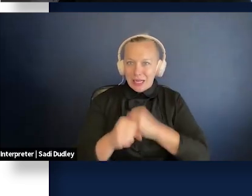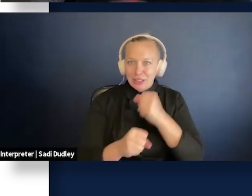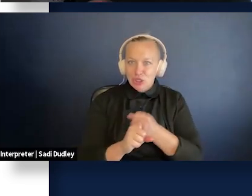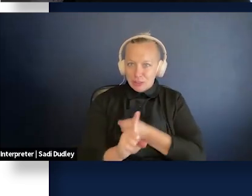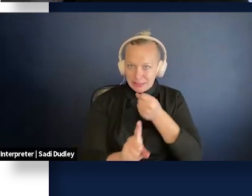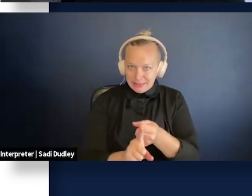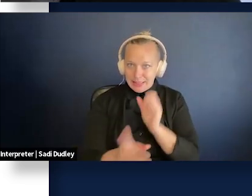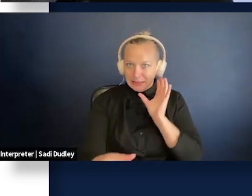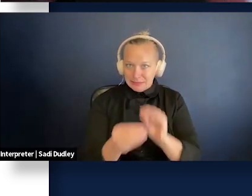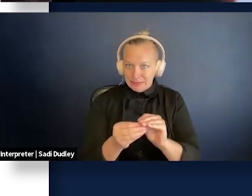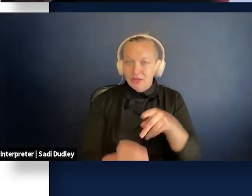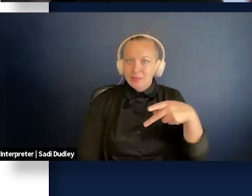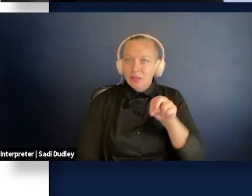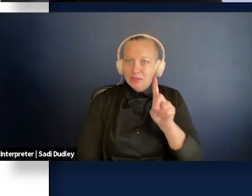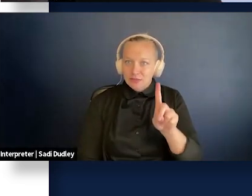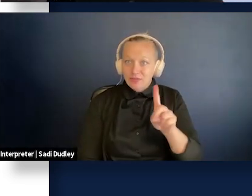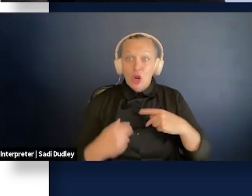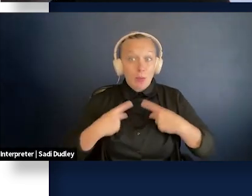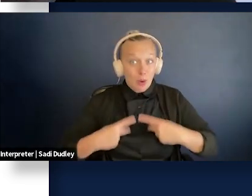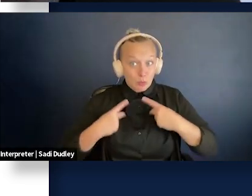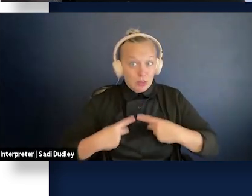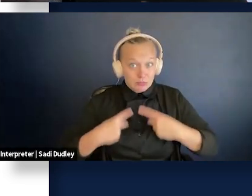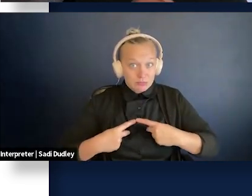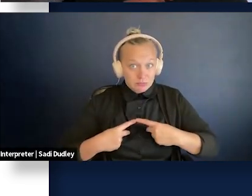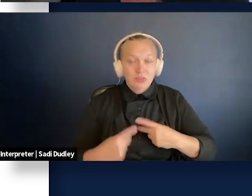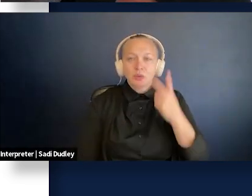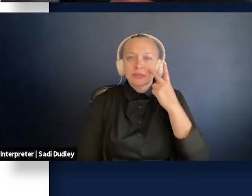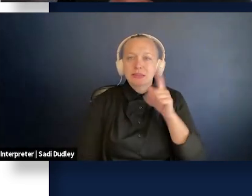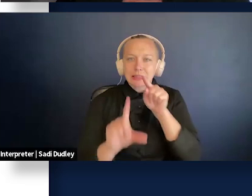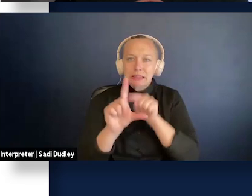is on the x-axis, grouped in very narrow age intervals.